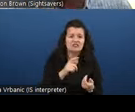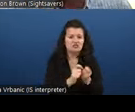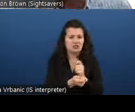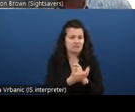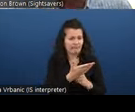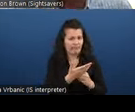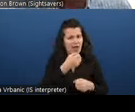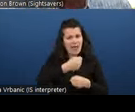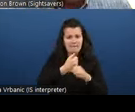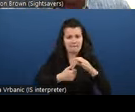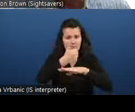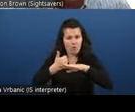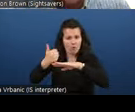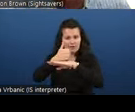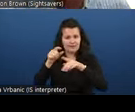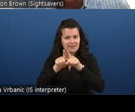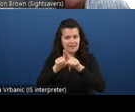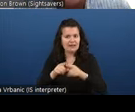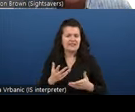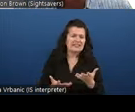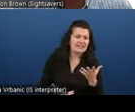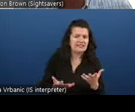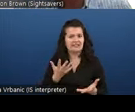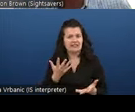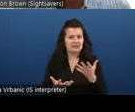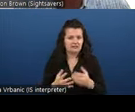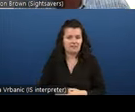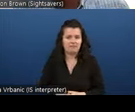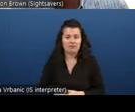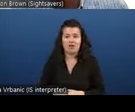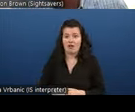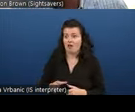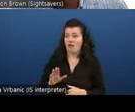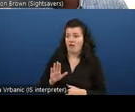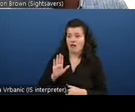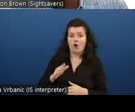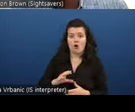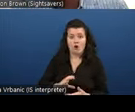12:23:54 There is a kind of balance and lack of self confidence and employment readiness